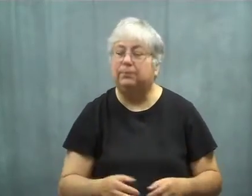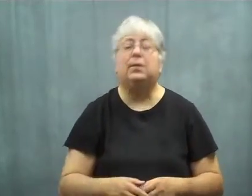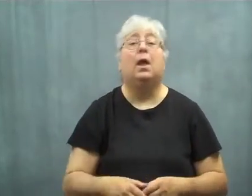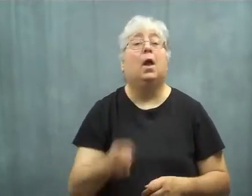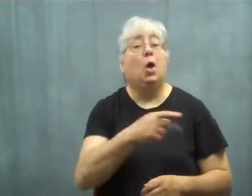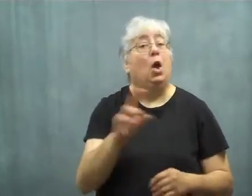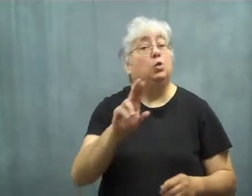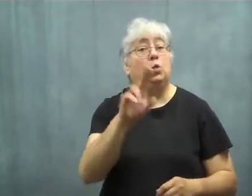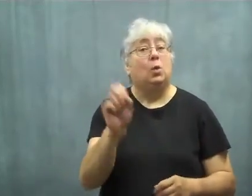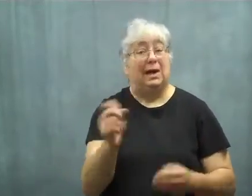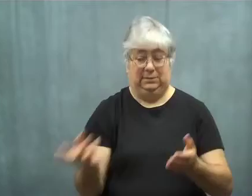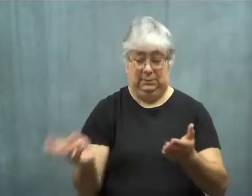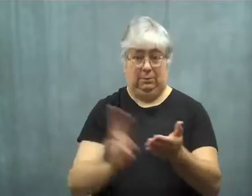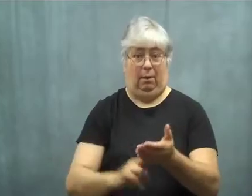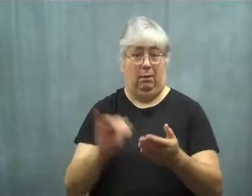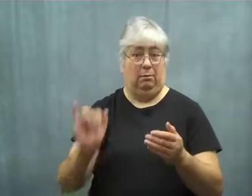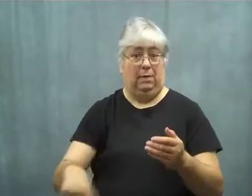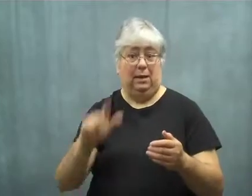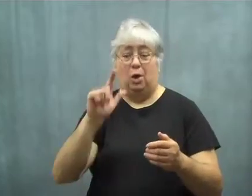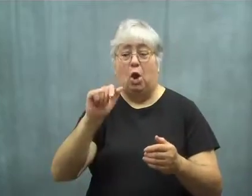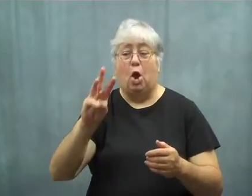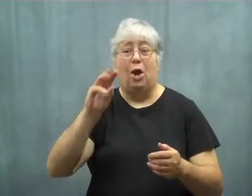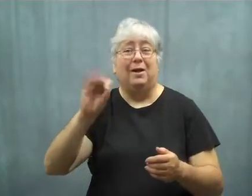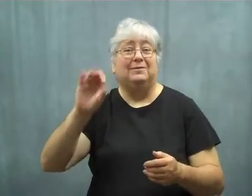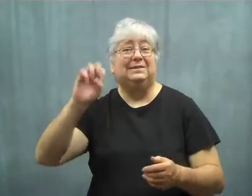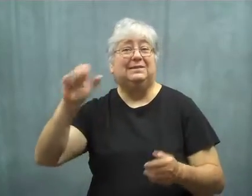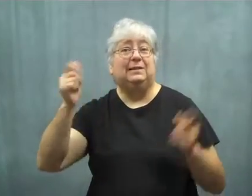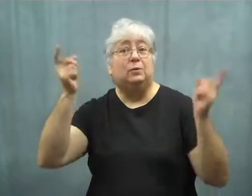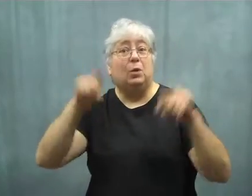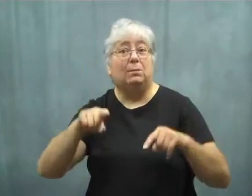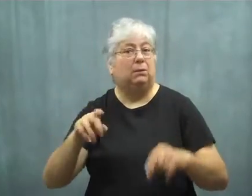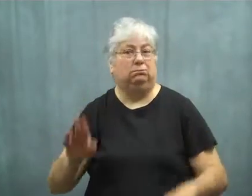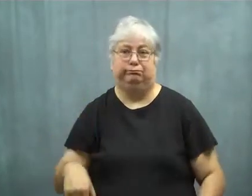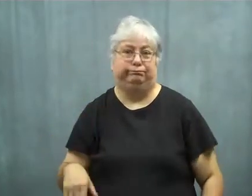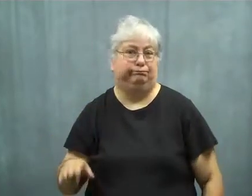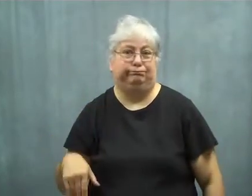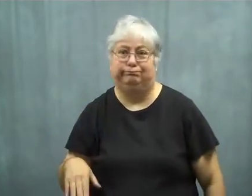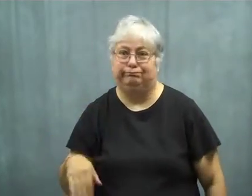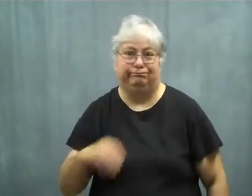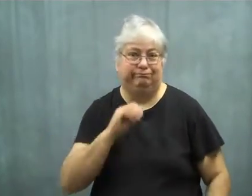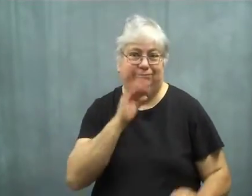The U.S. never signed the Law of the Sea Convention.